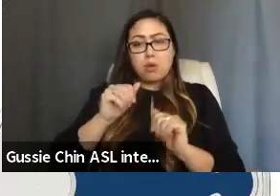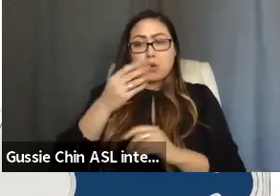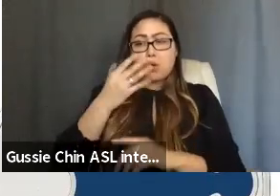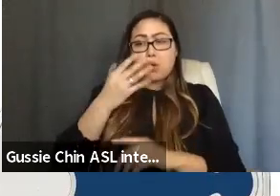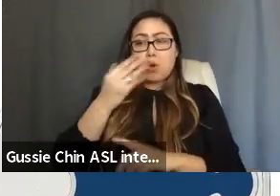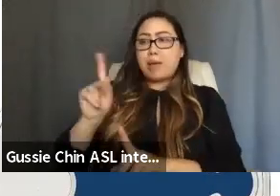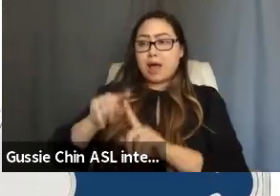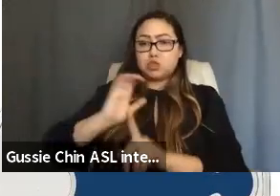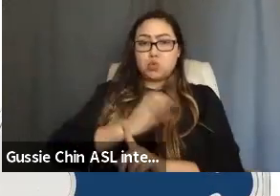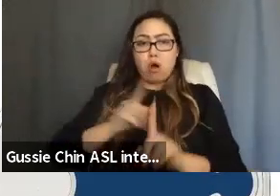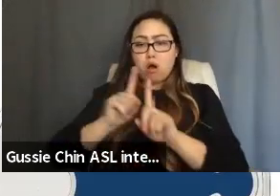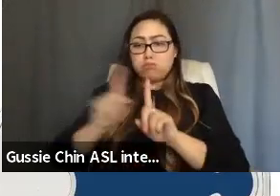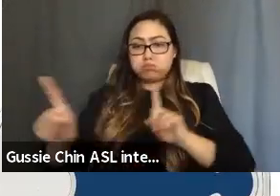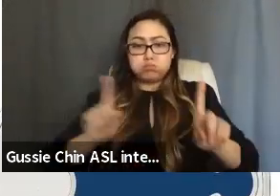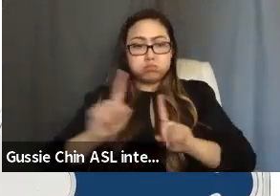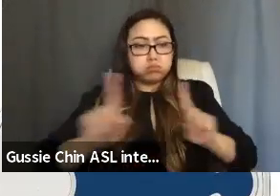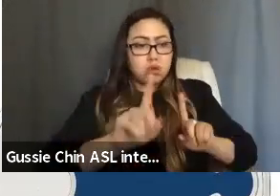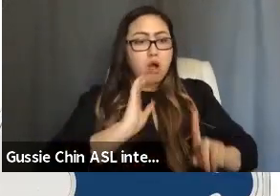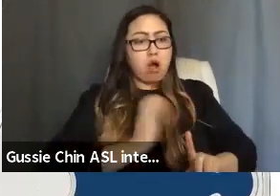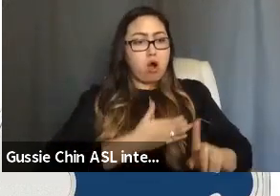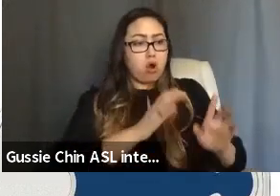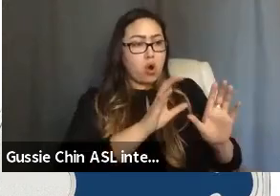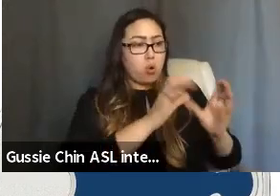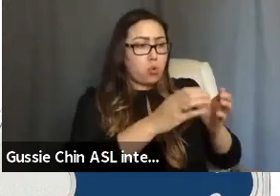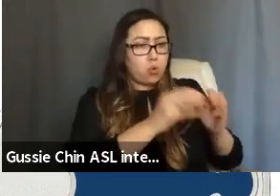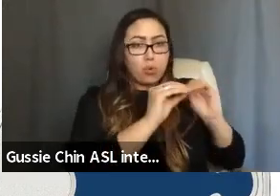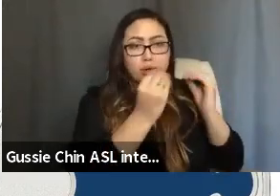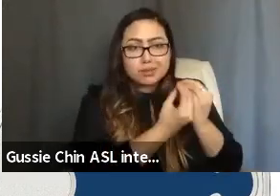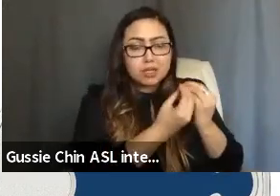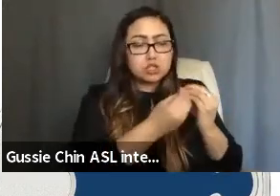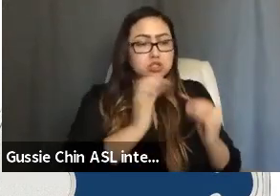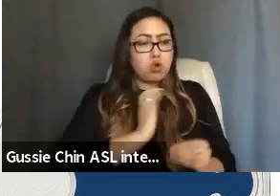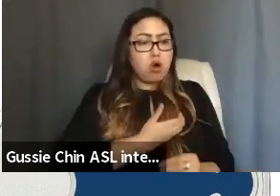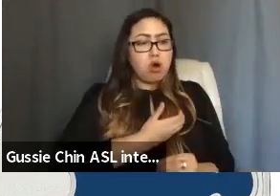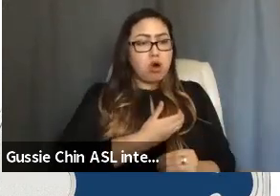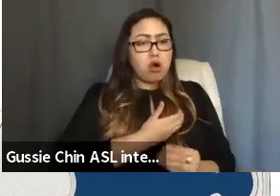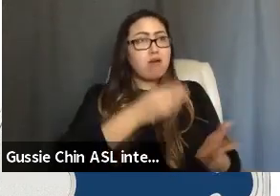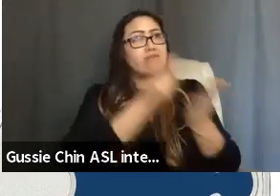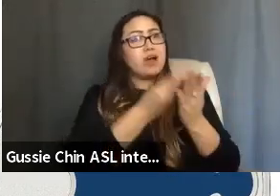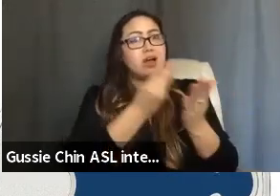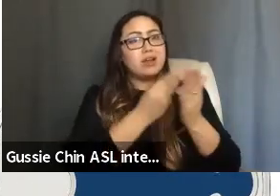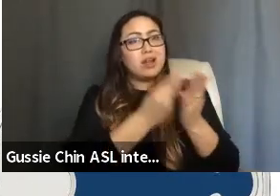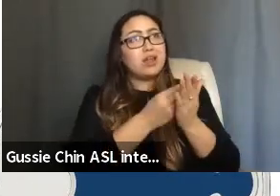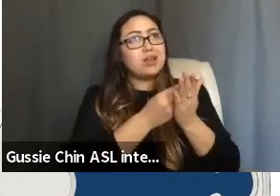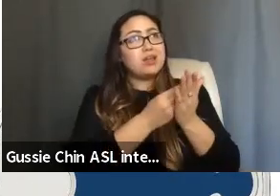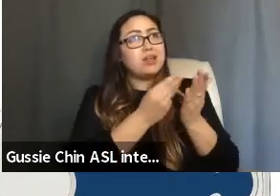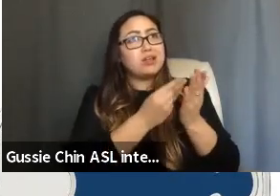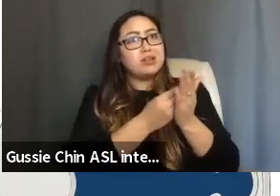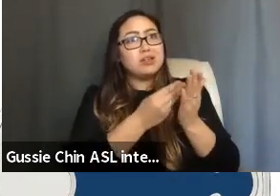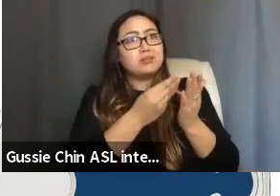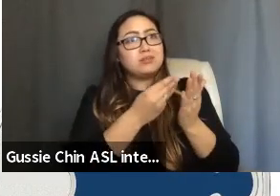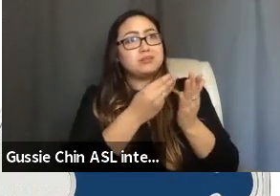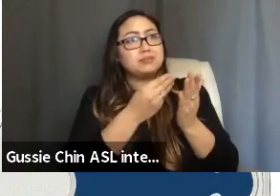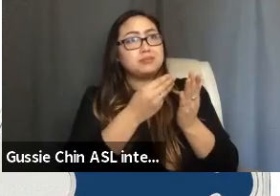organizations, our respective funding sources and sort of say, okay, if I know that these